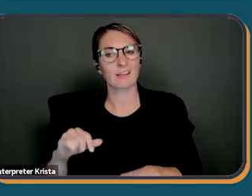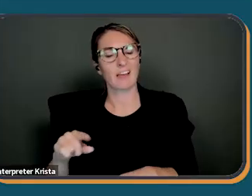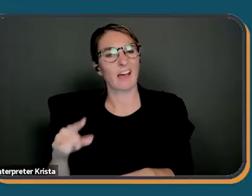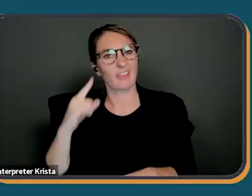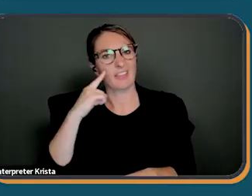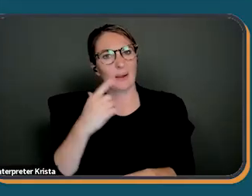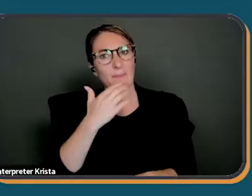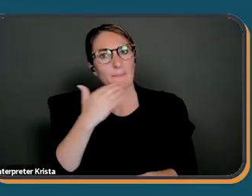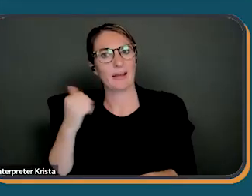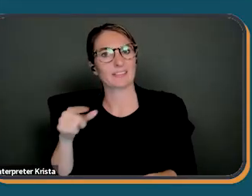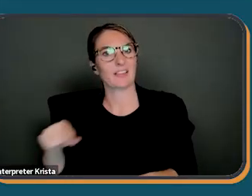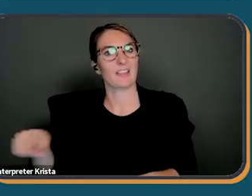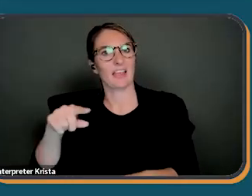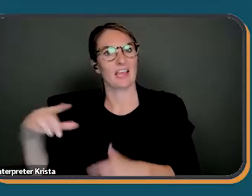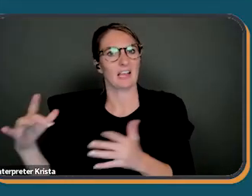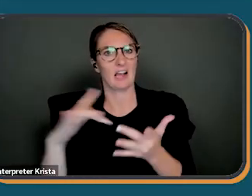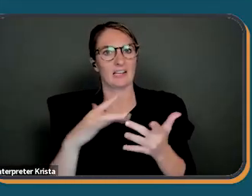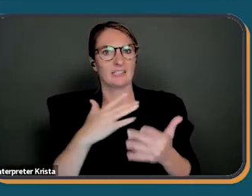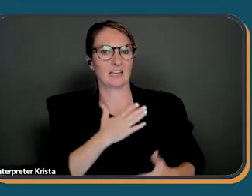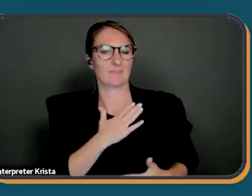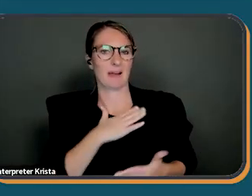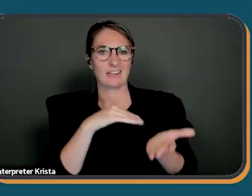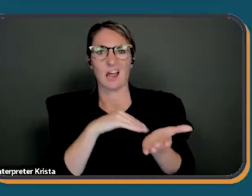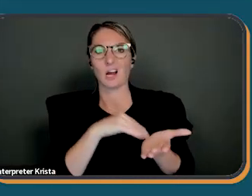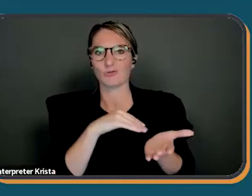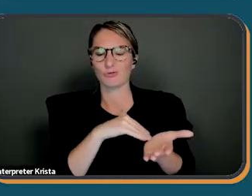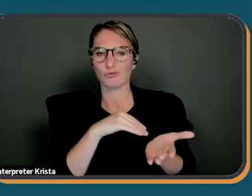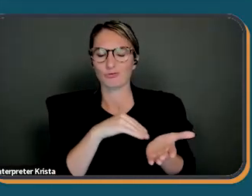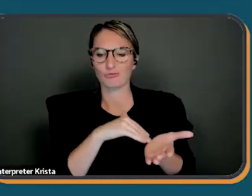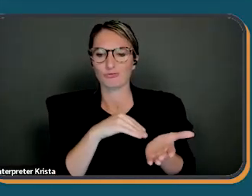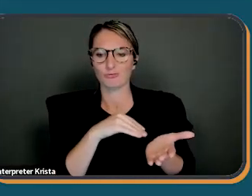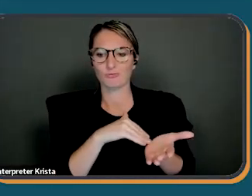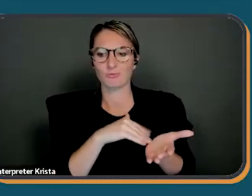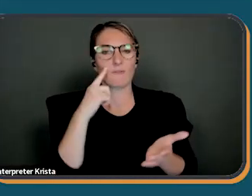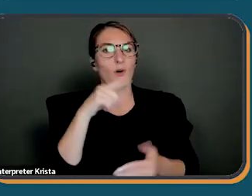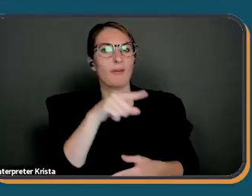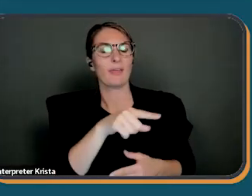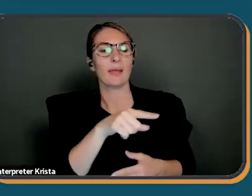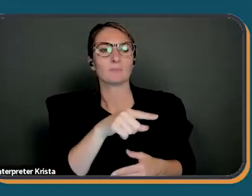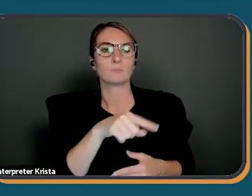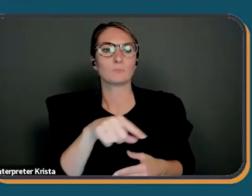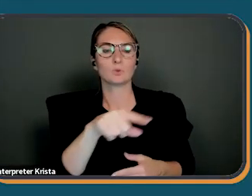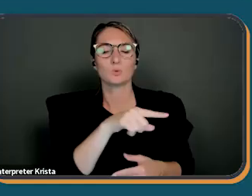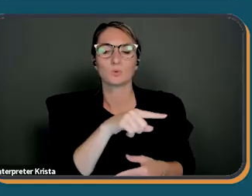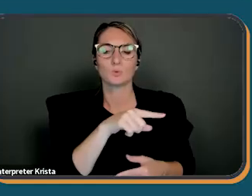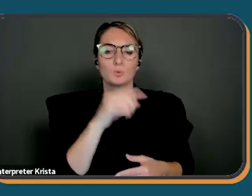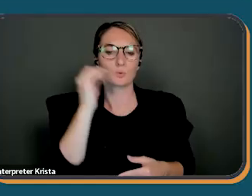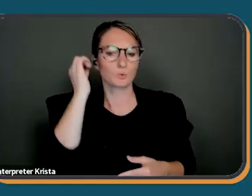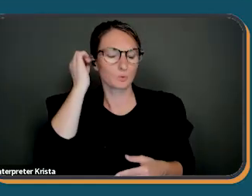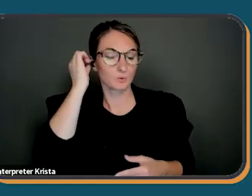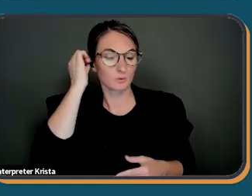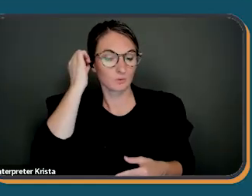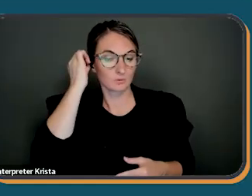and for me to get an ultrasound